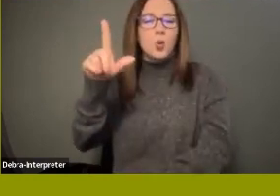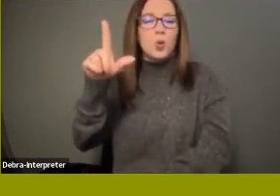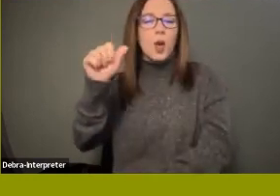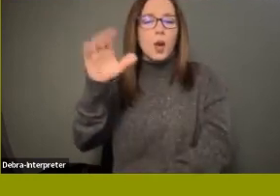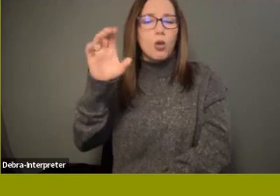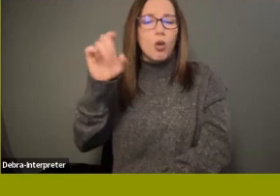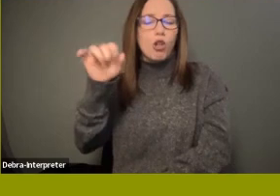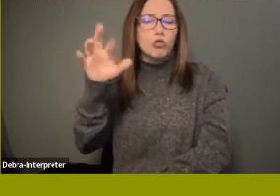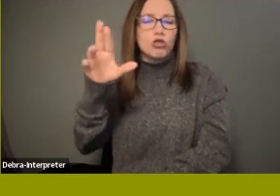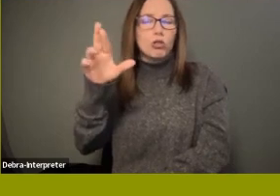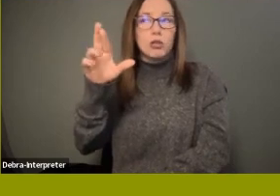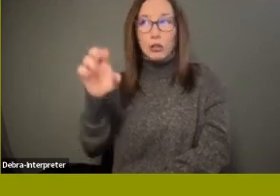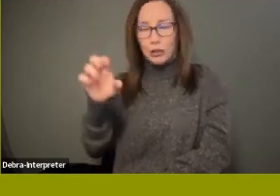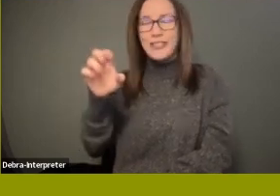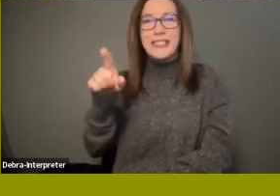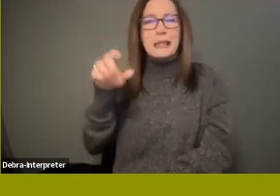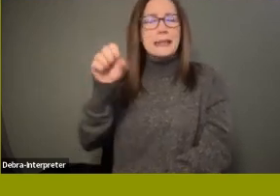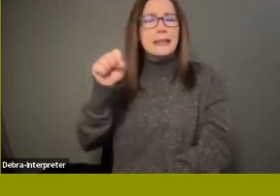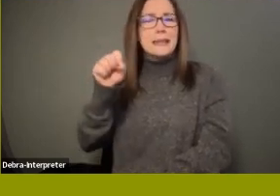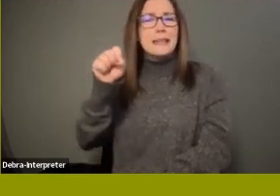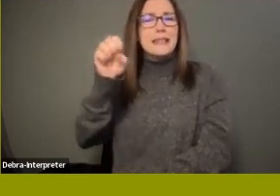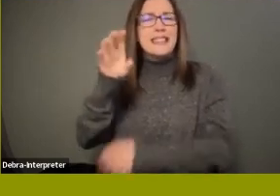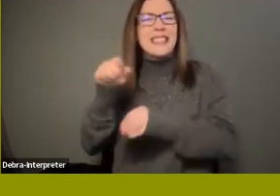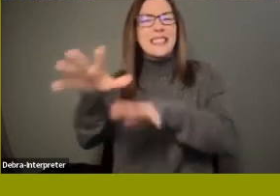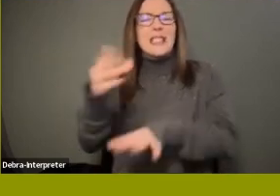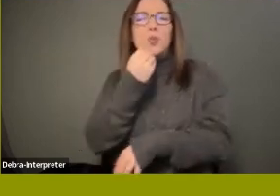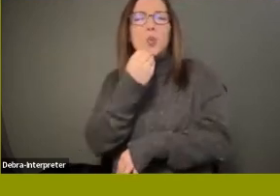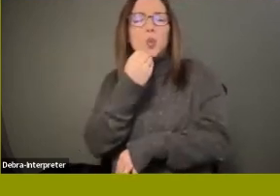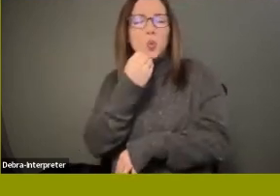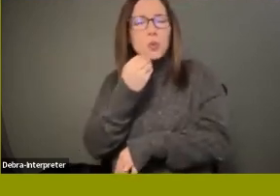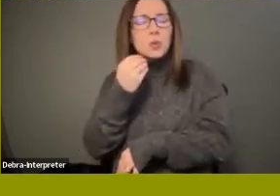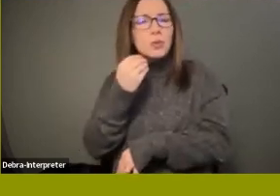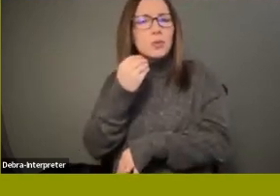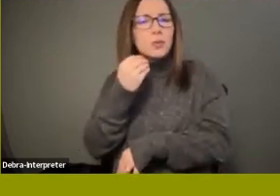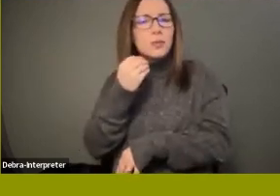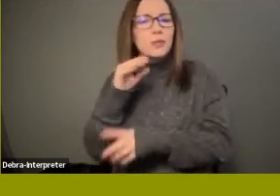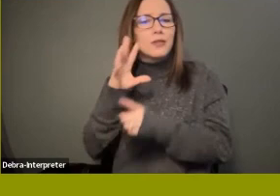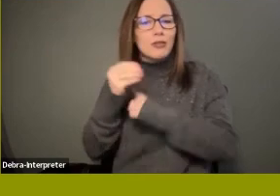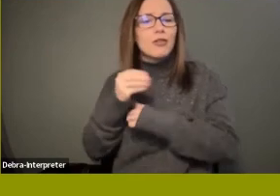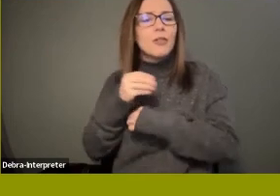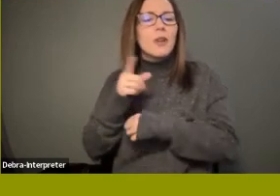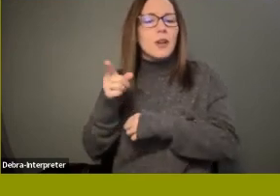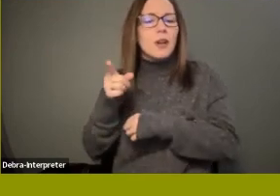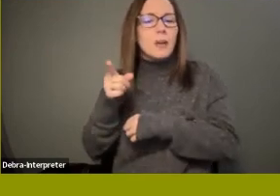side there was some information on aqua culture and TPOERBGS were asking for STAO*E food related